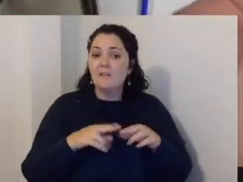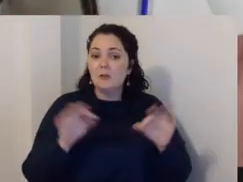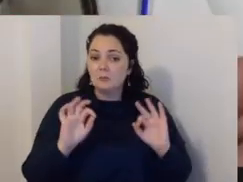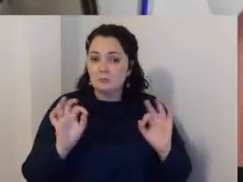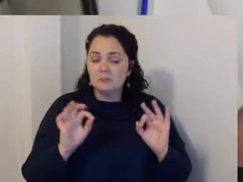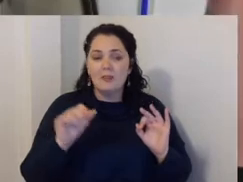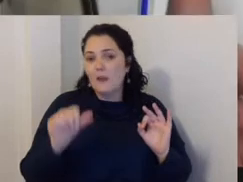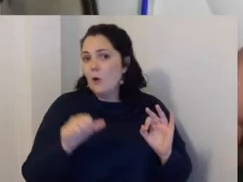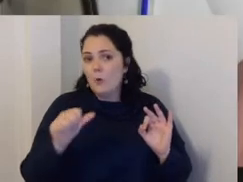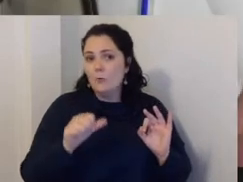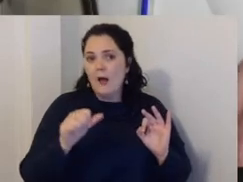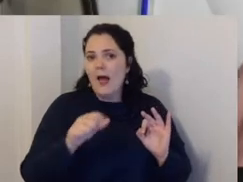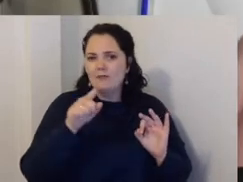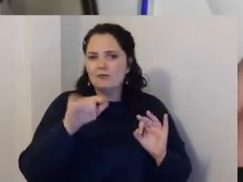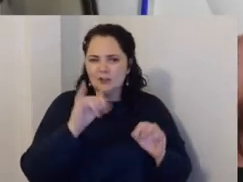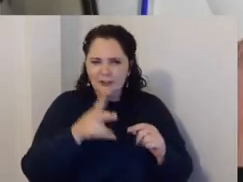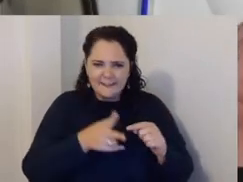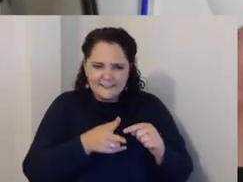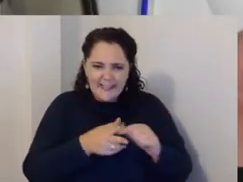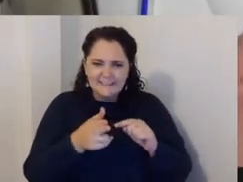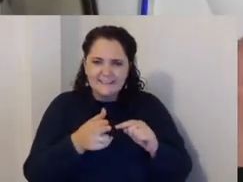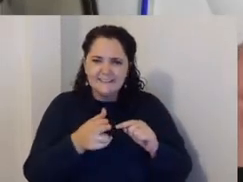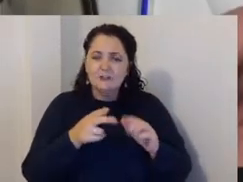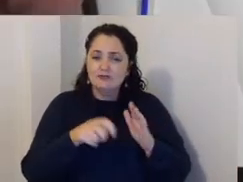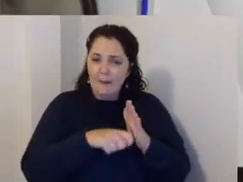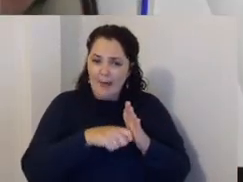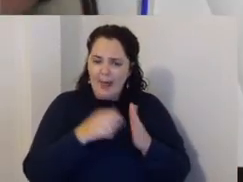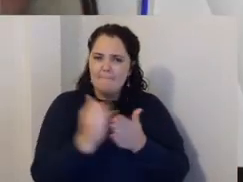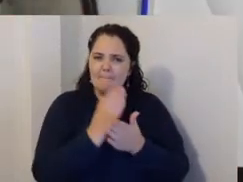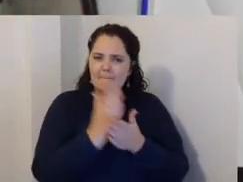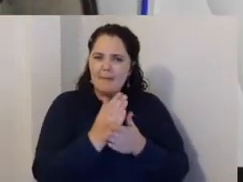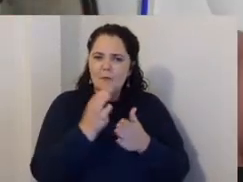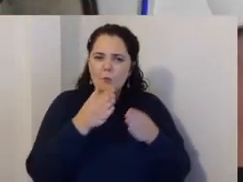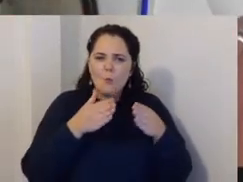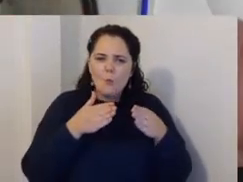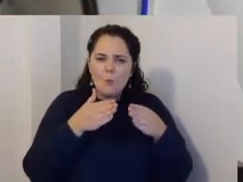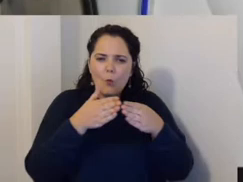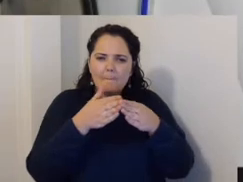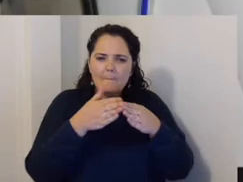slice your plastic eraser so you have some good sharp edges that you can use there alright now